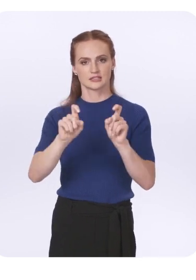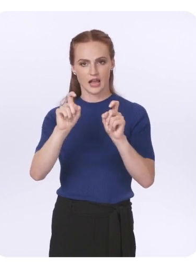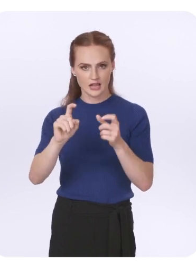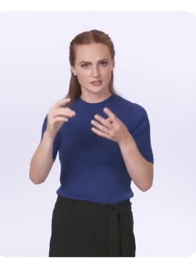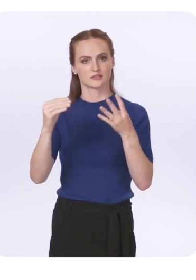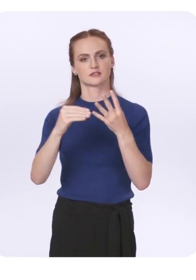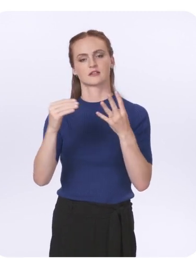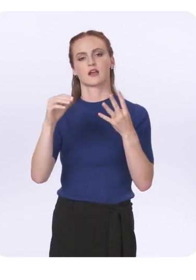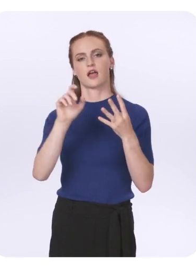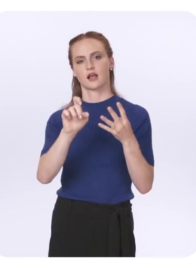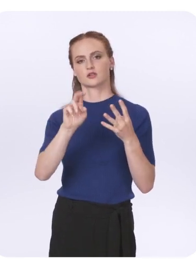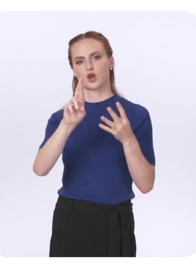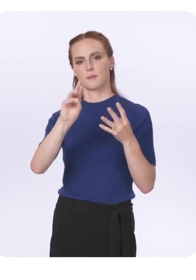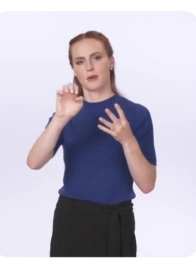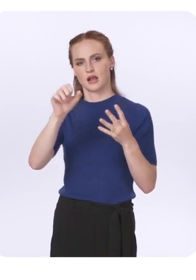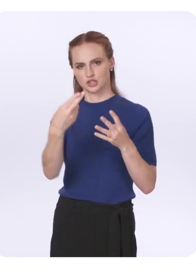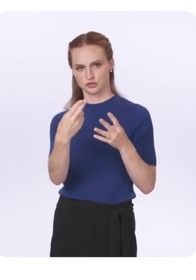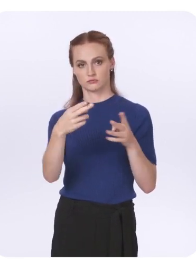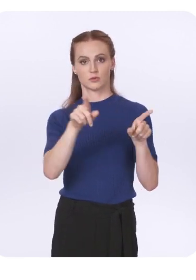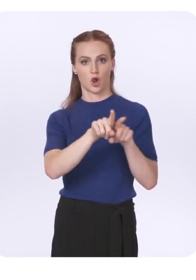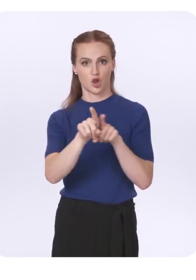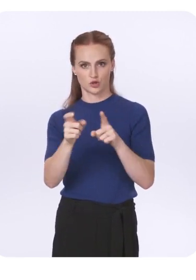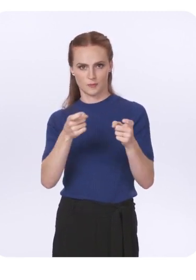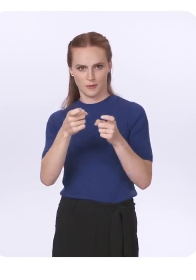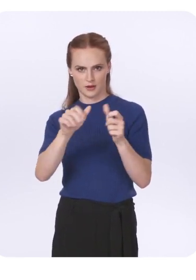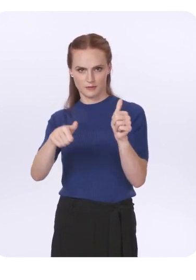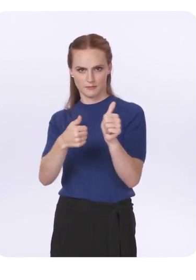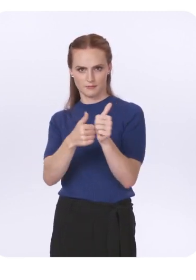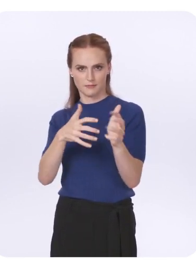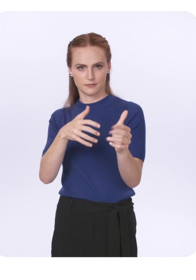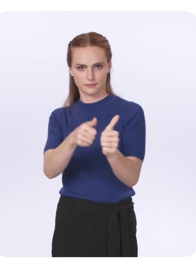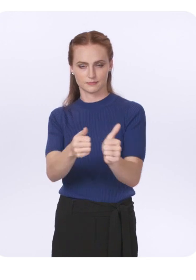By encapsulating these features within the object 3D interface,